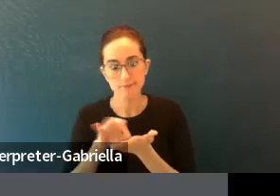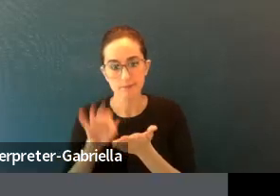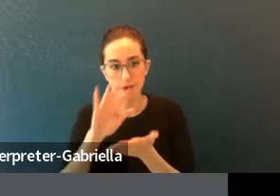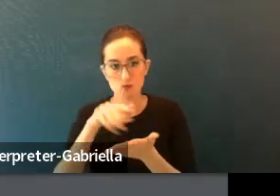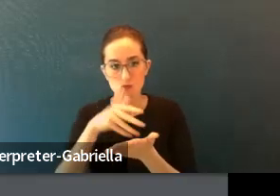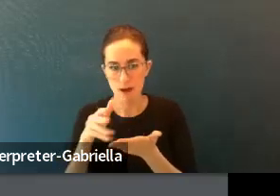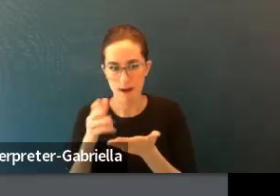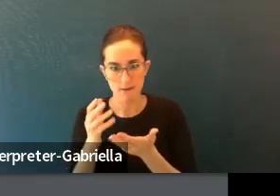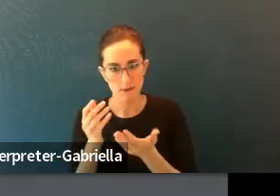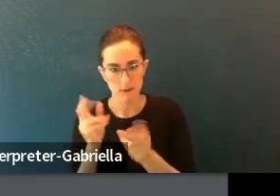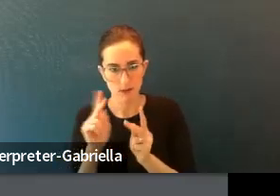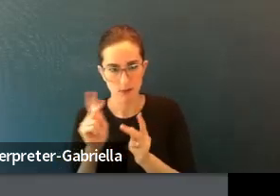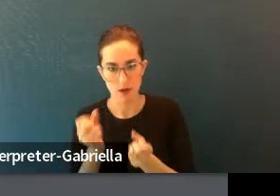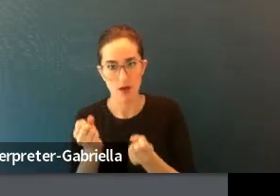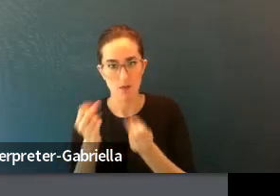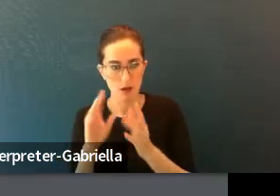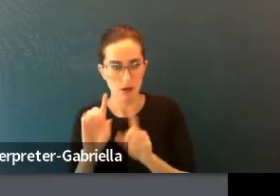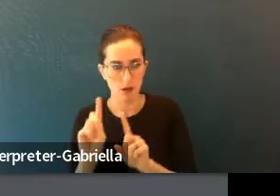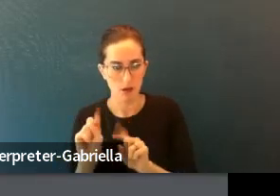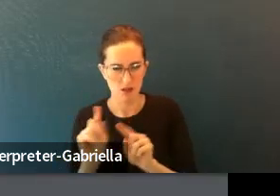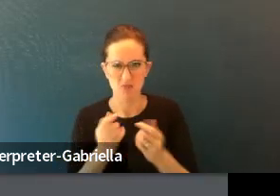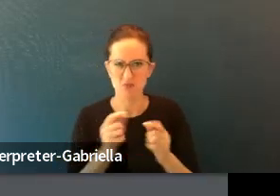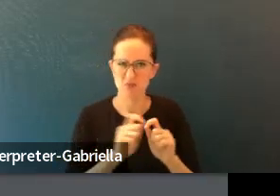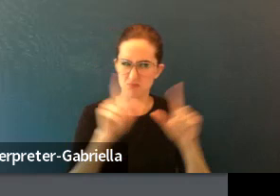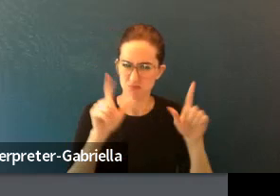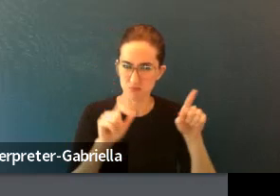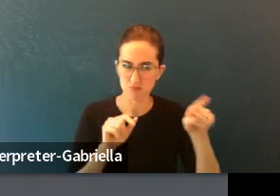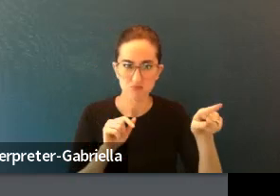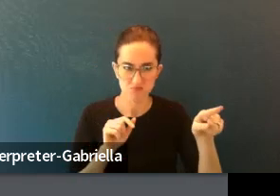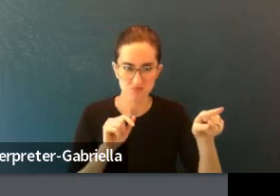open up. And so now we're just looking at the head count graph instead of the whole thing.